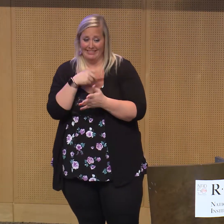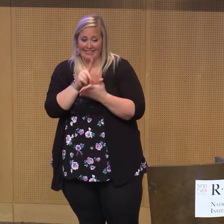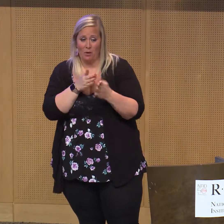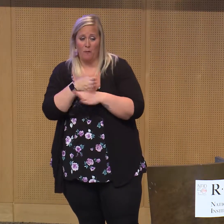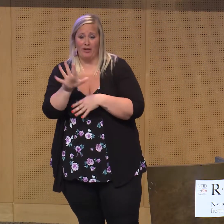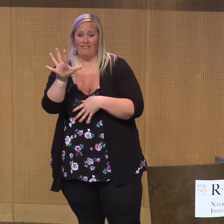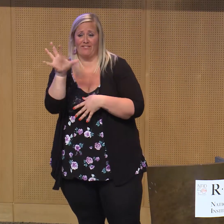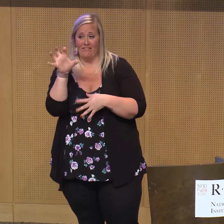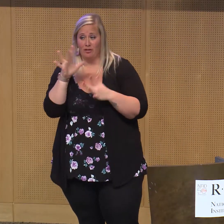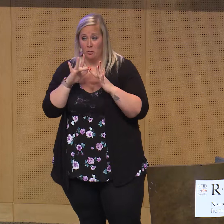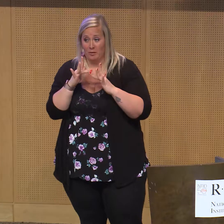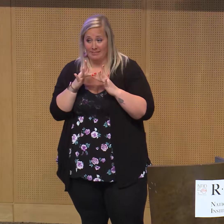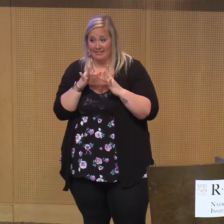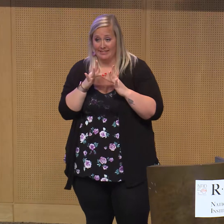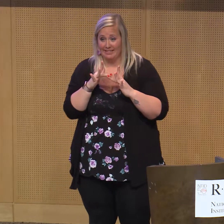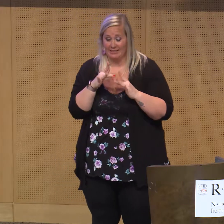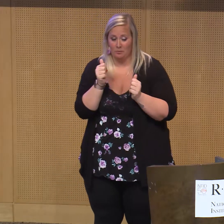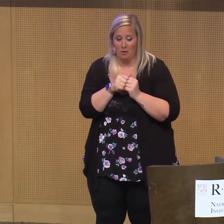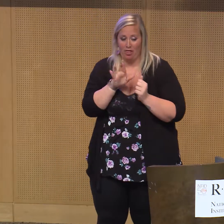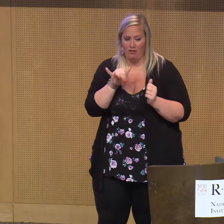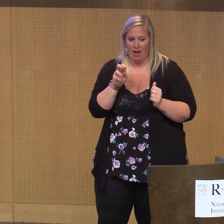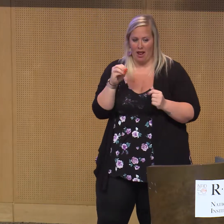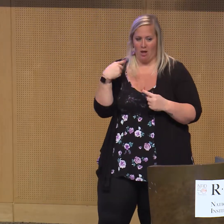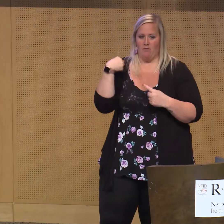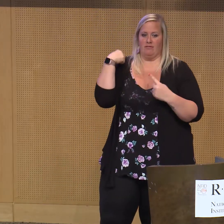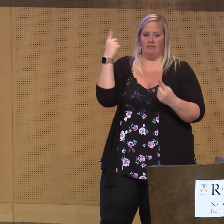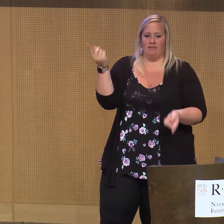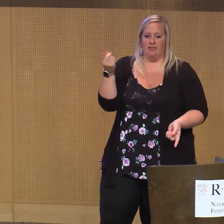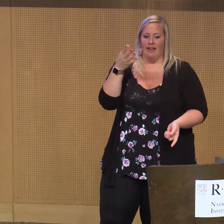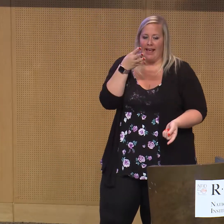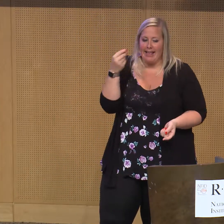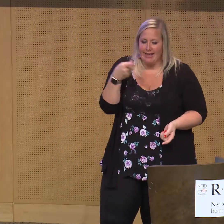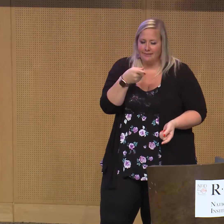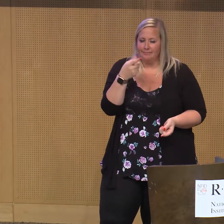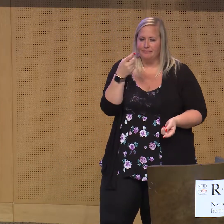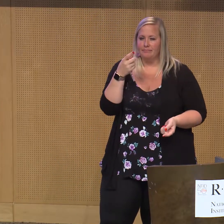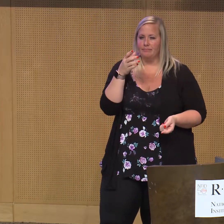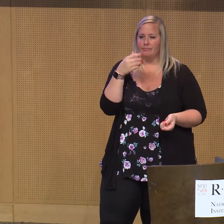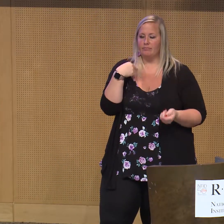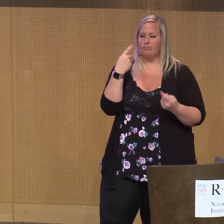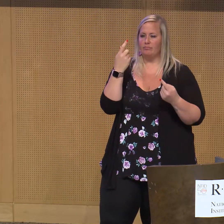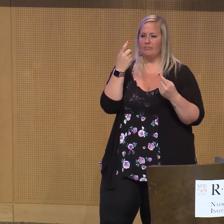It's a lot. I've designed over 500 websites with RYNO since I've been there.